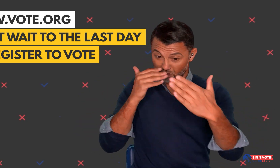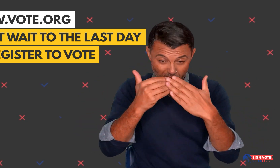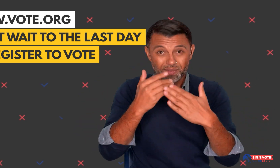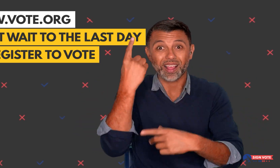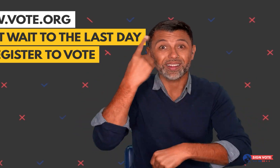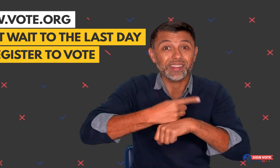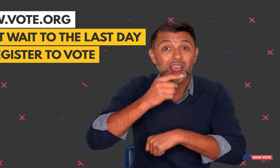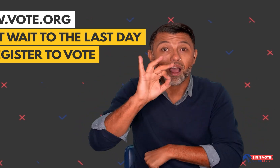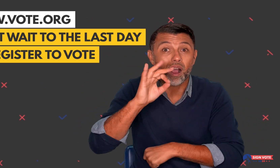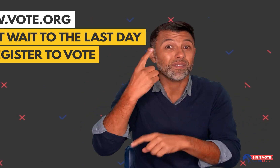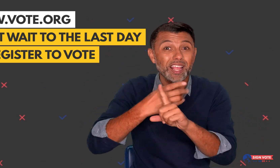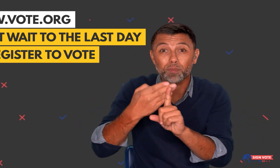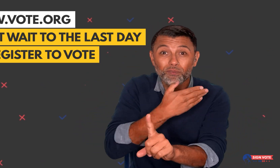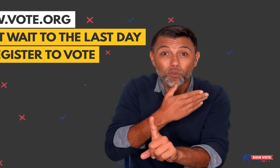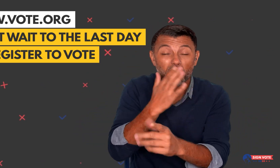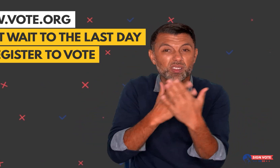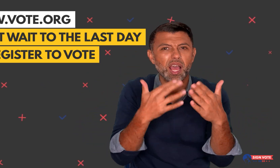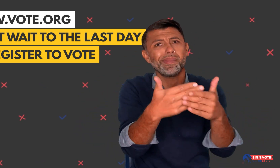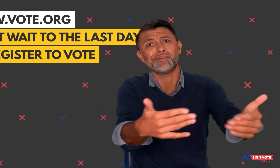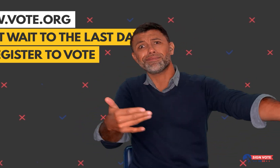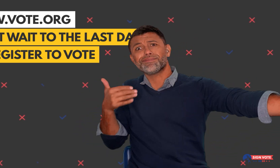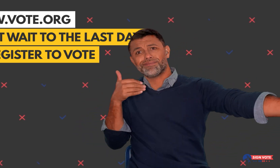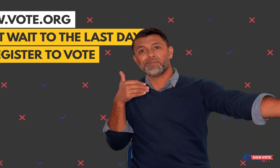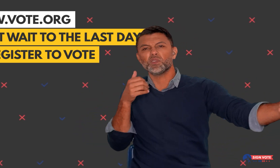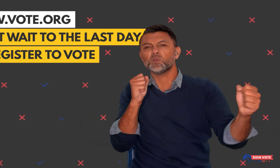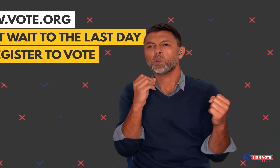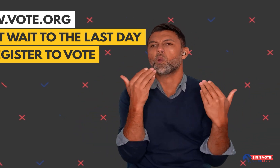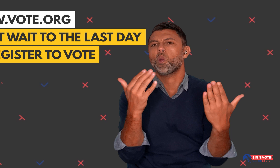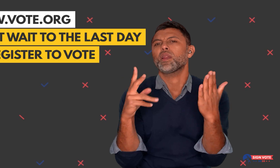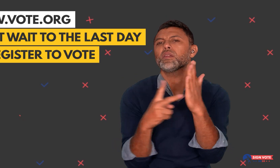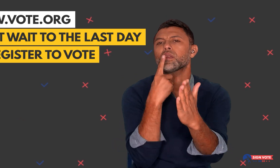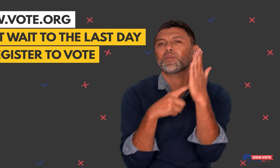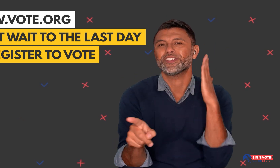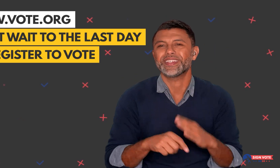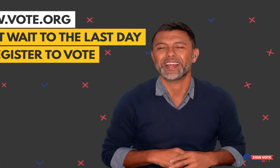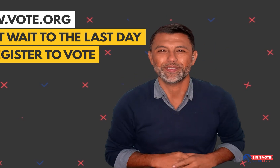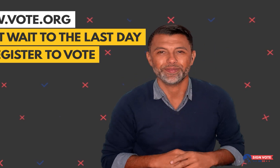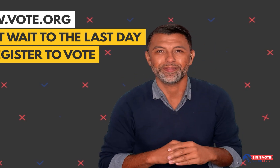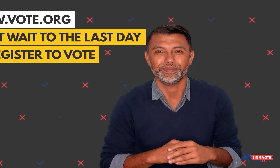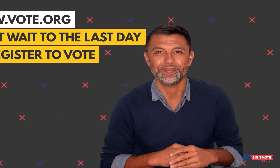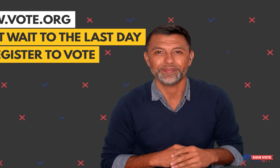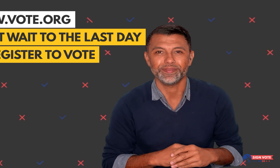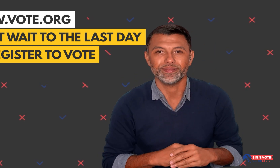They can be one or two days before the election or way earlier. So, go ahead and double-check.